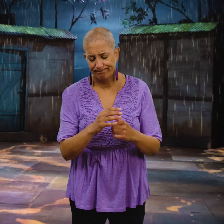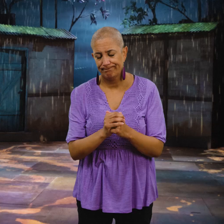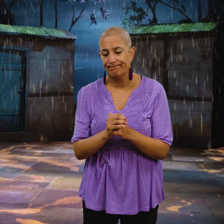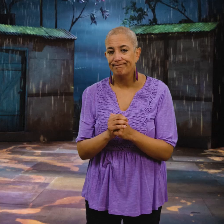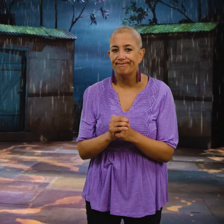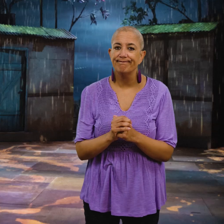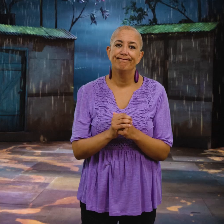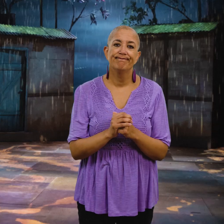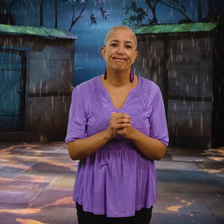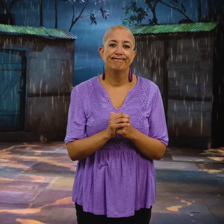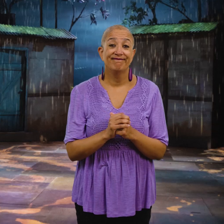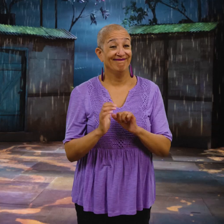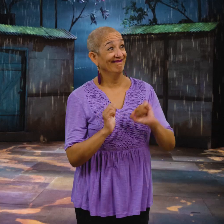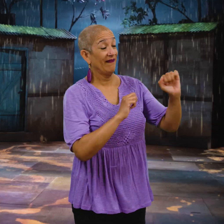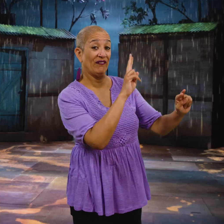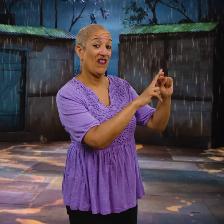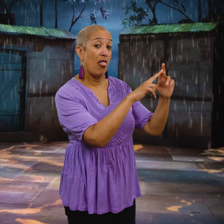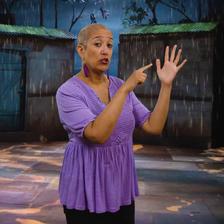Trywell believes this is unavoidable